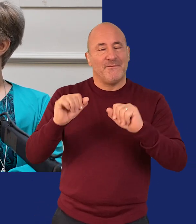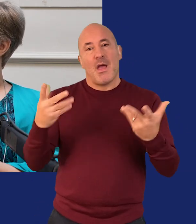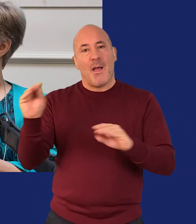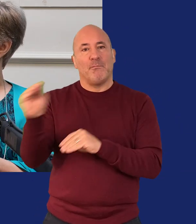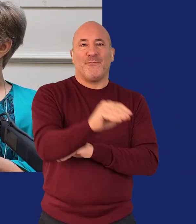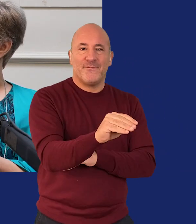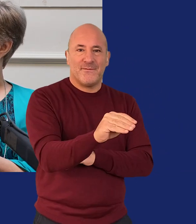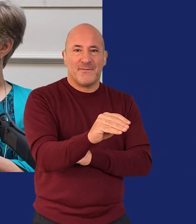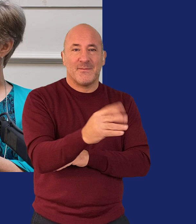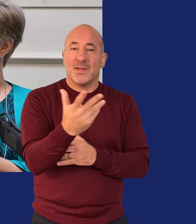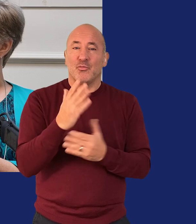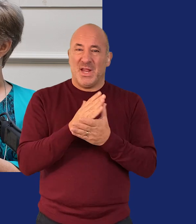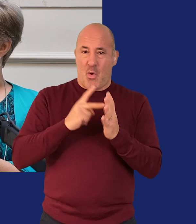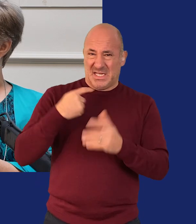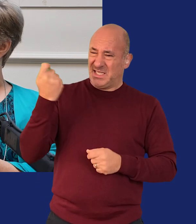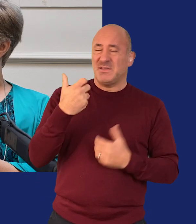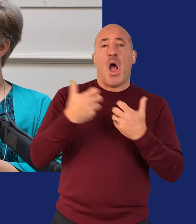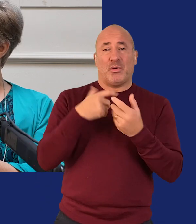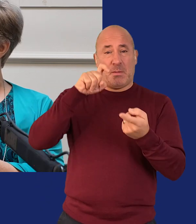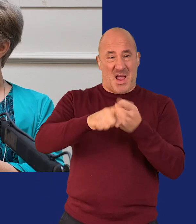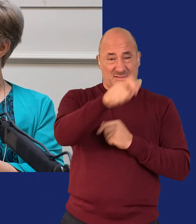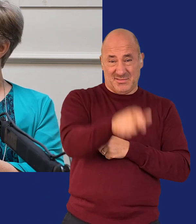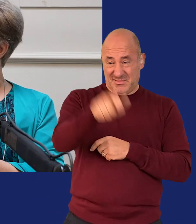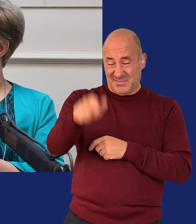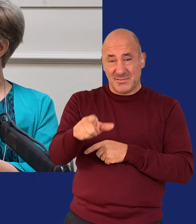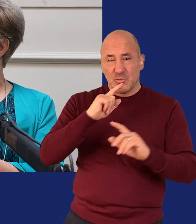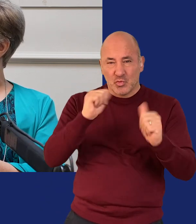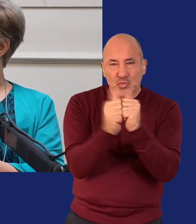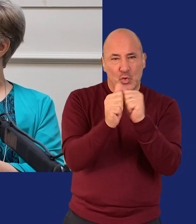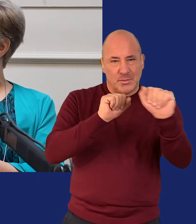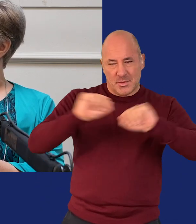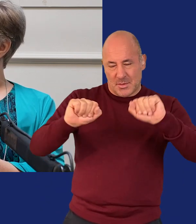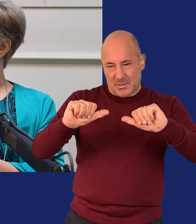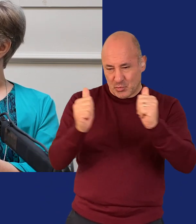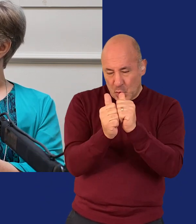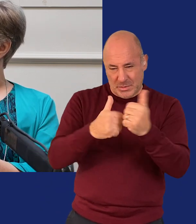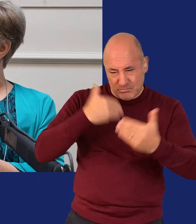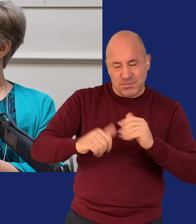And for me, the success of an organization depends on every individual doing